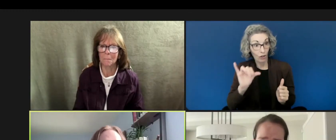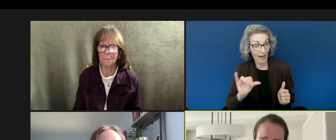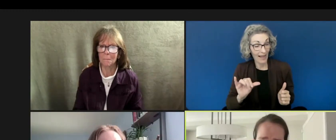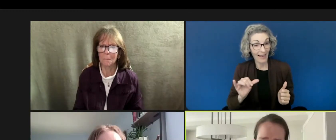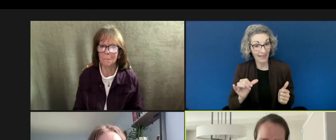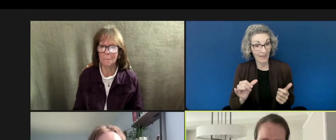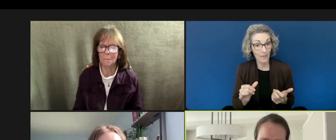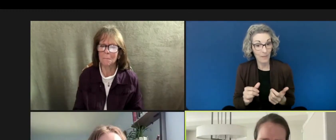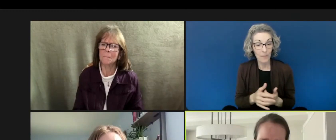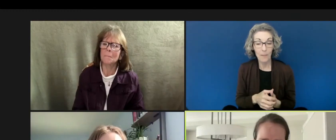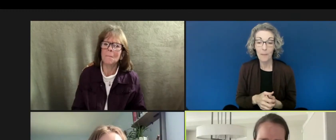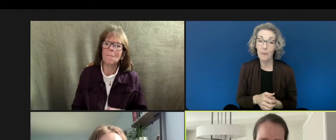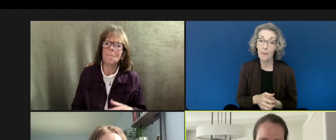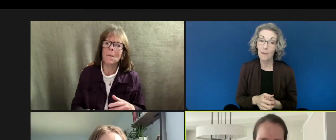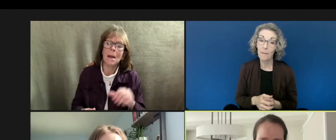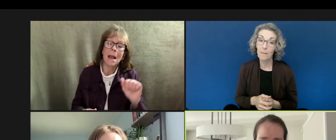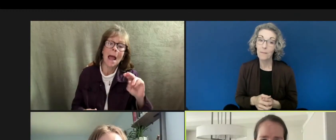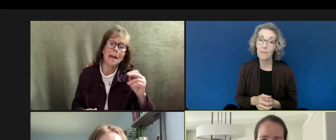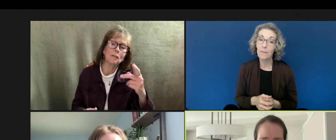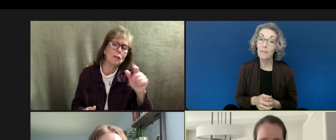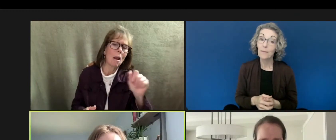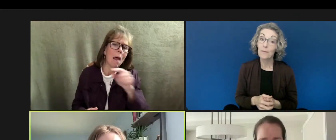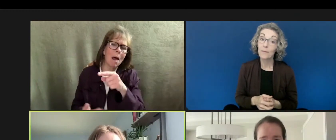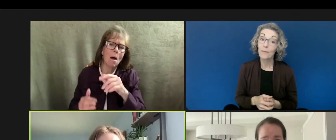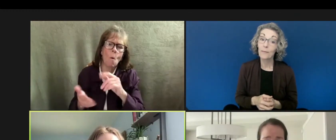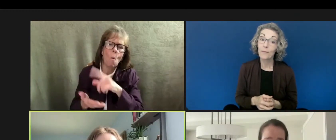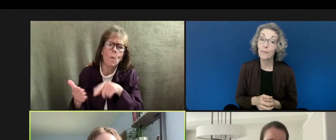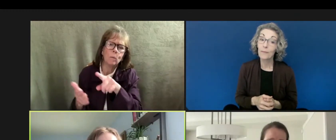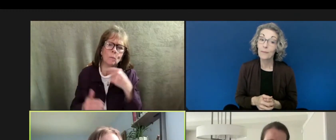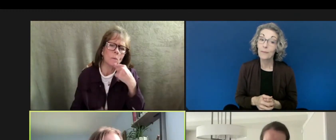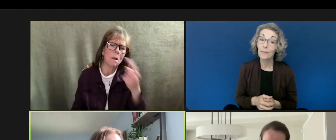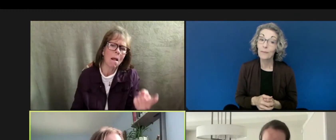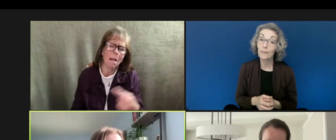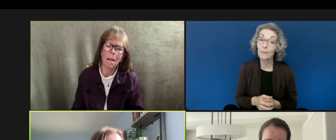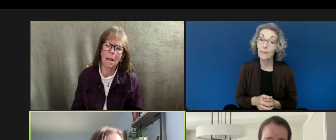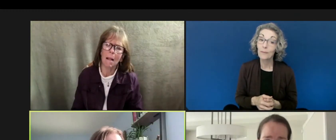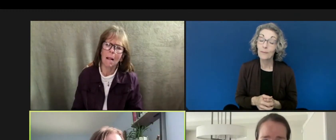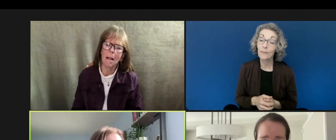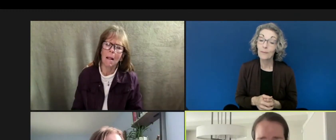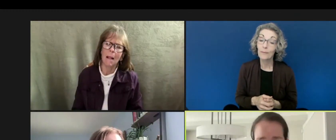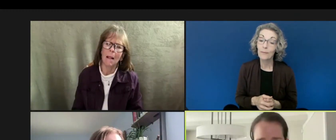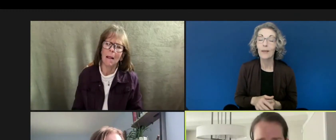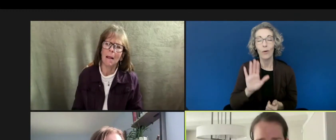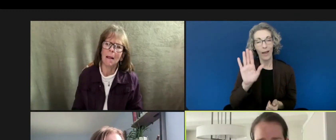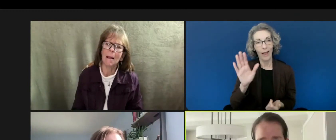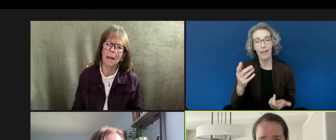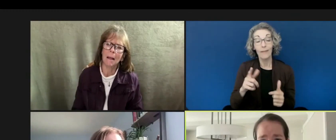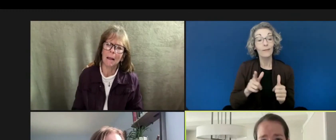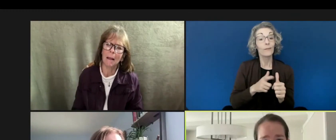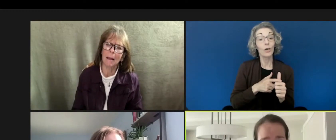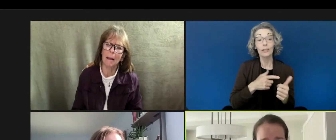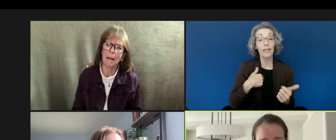And what would you say to Angela? What would you say to the student? Well, first of all, I'd say, I'm sorry,